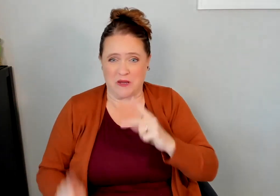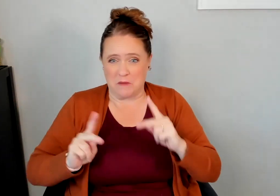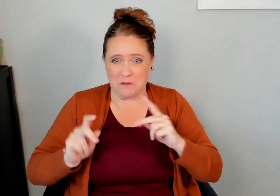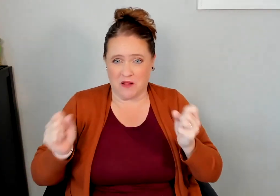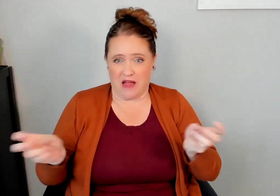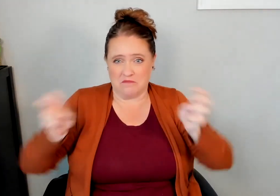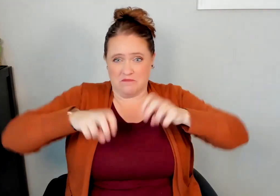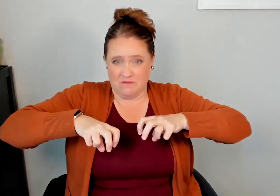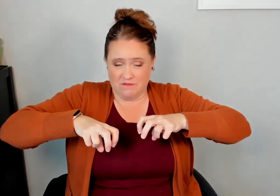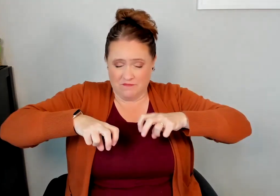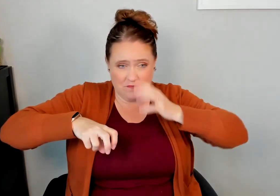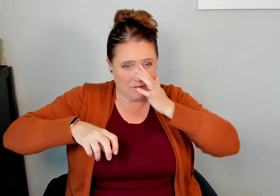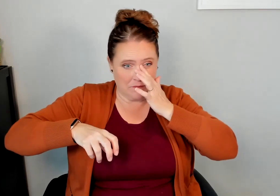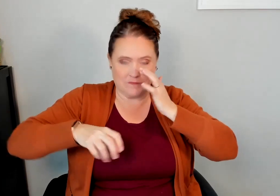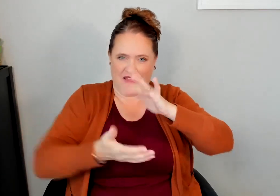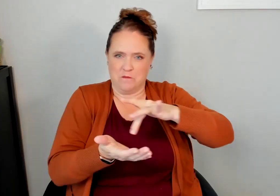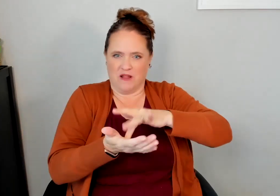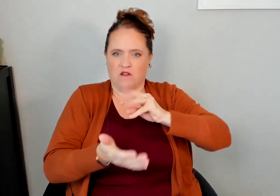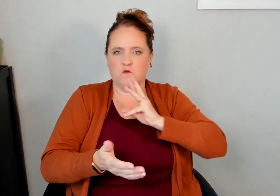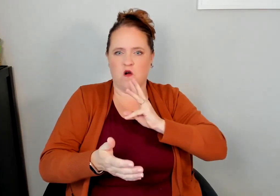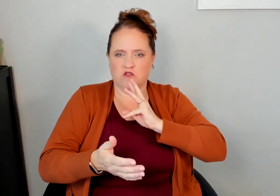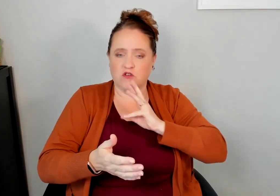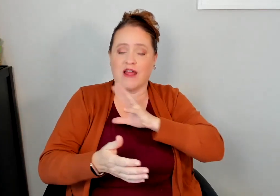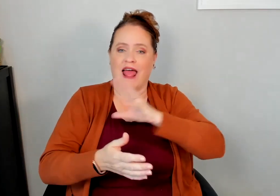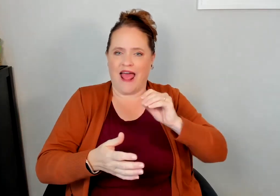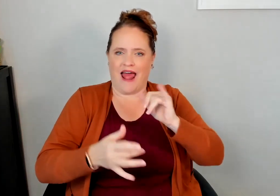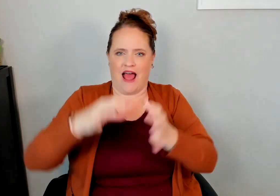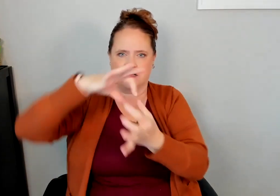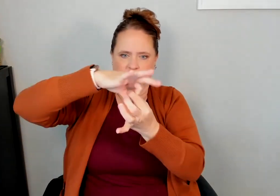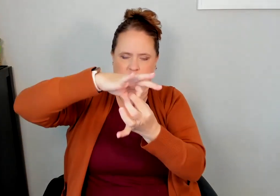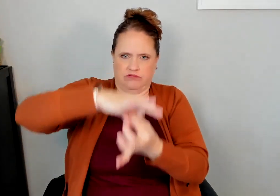can fit on and it's out in the middle of the water anchored to the ground